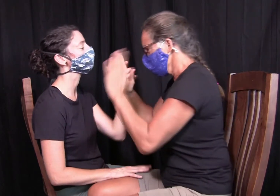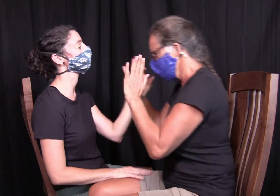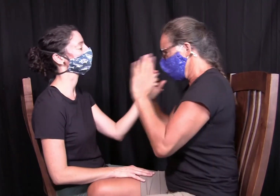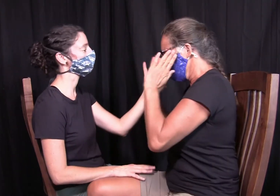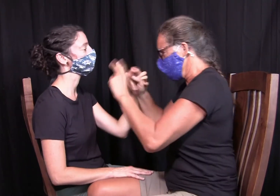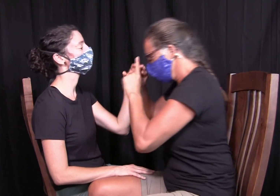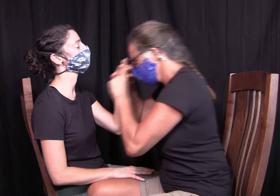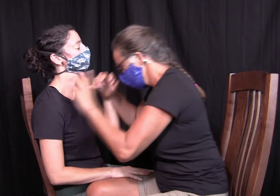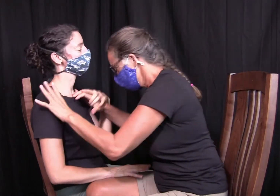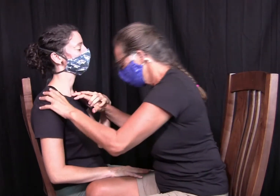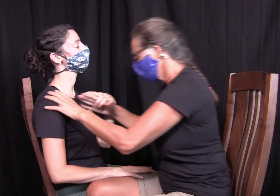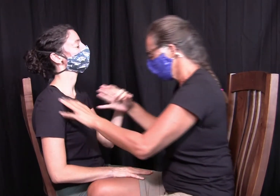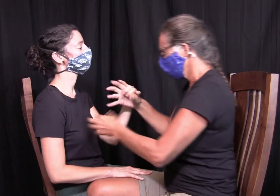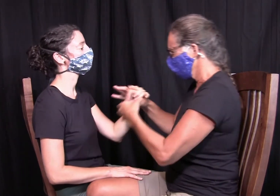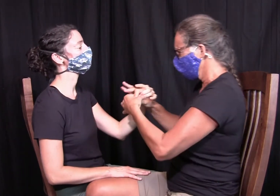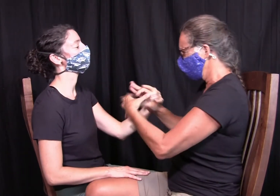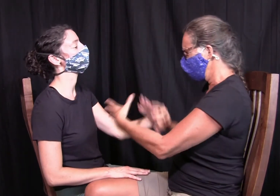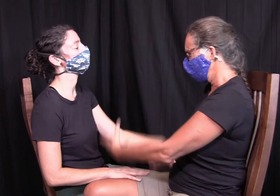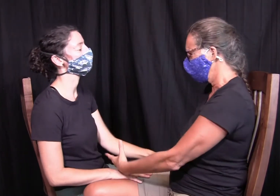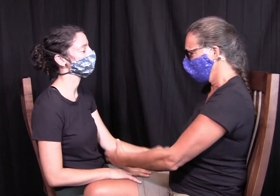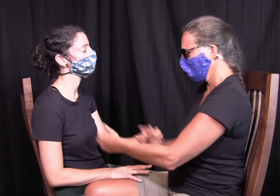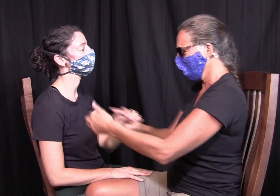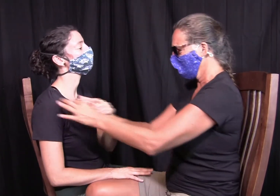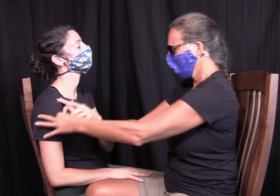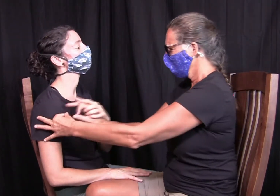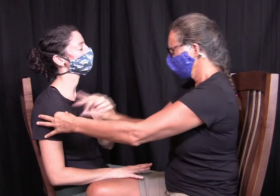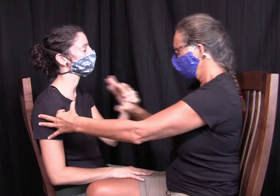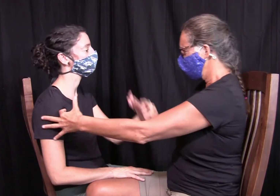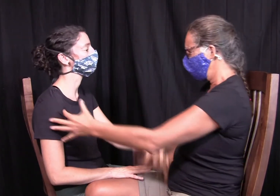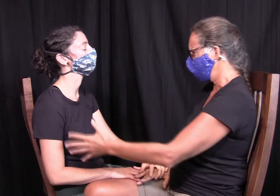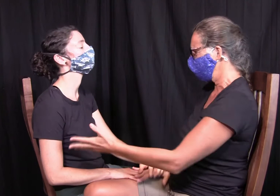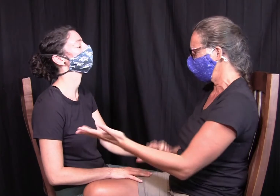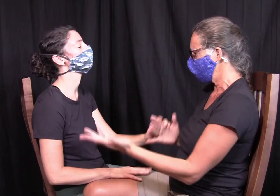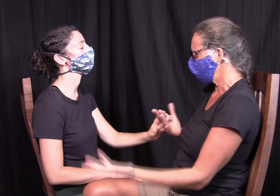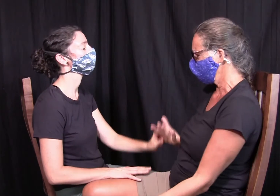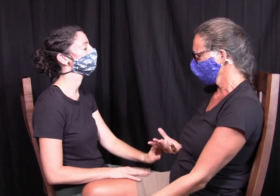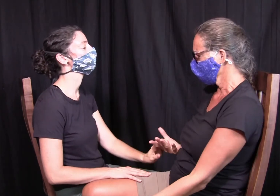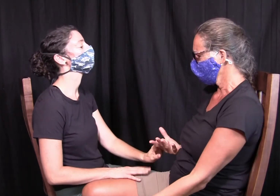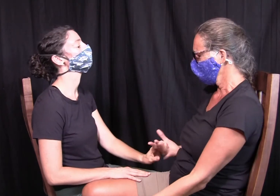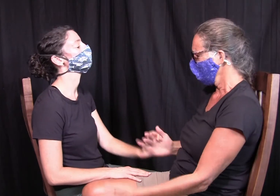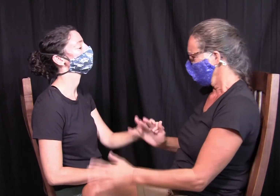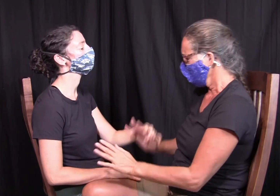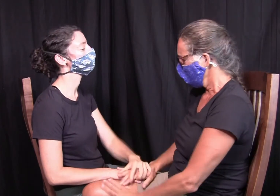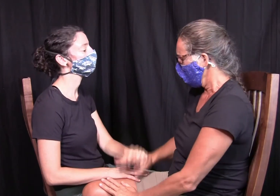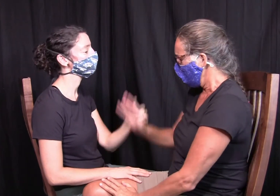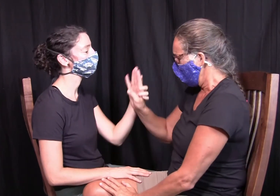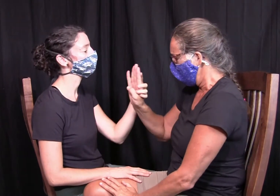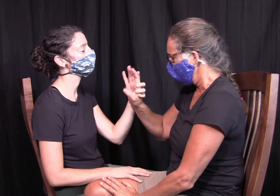into the pieces of information they are simultaneously communicating with both their faces and hands. The thrust of the communication is lost,